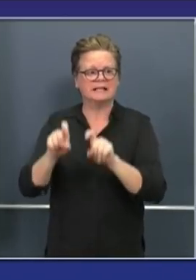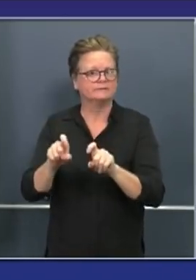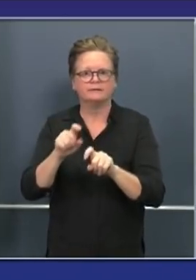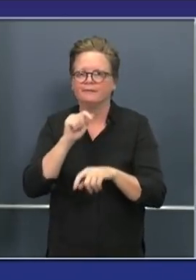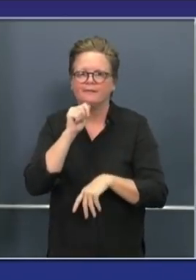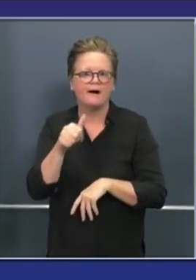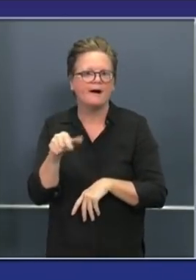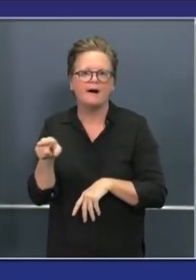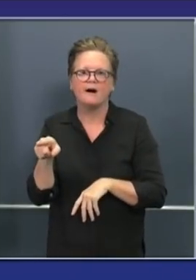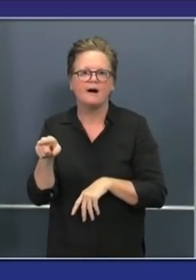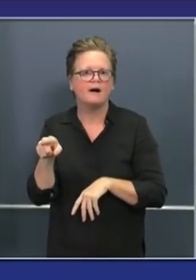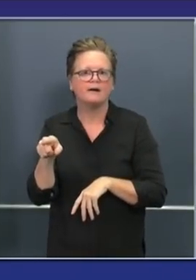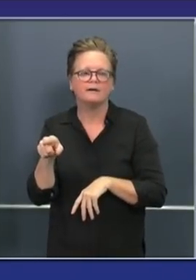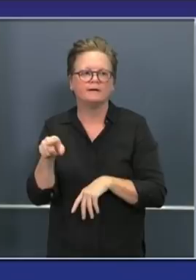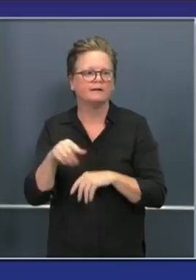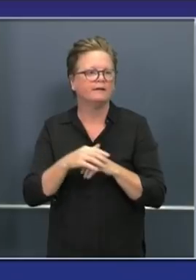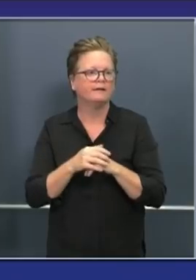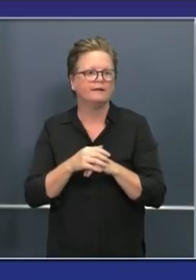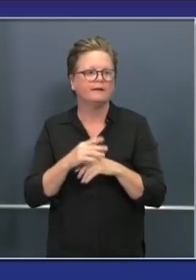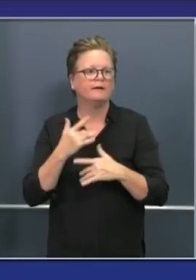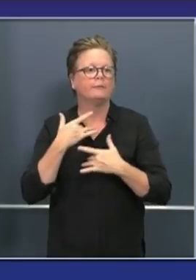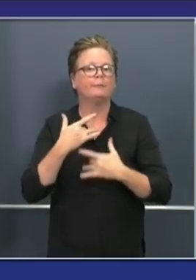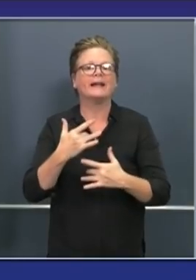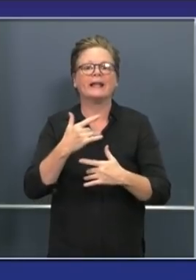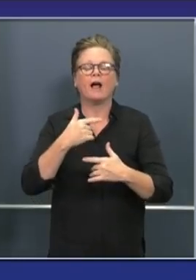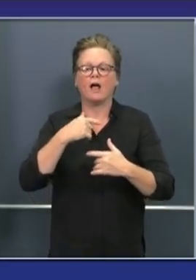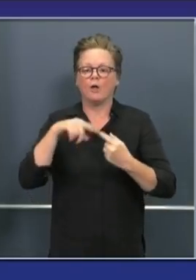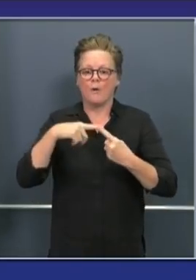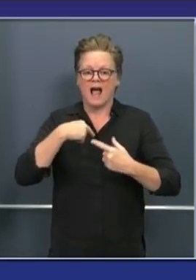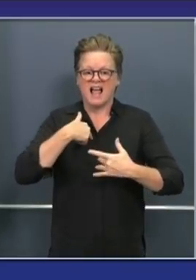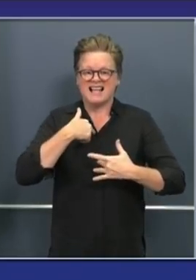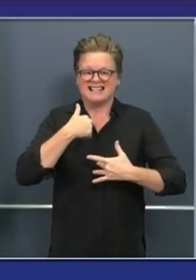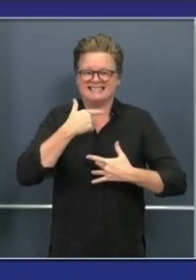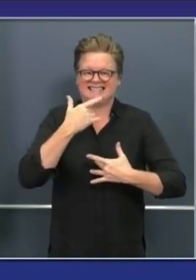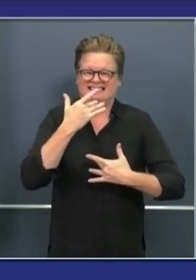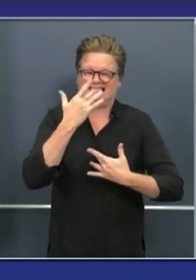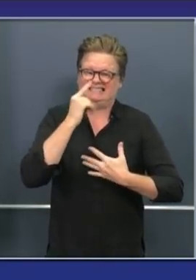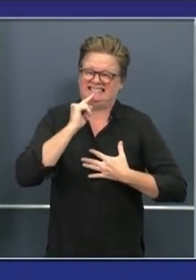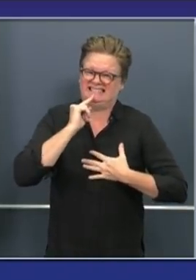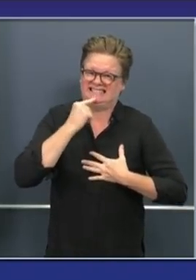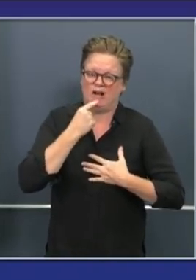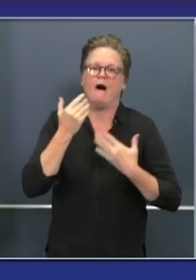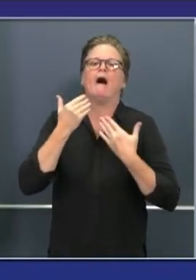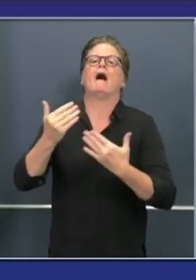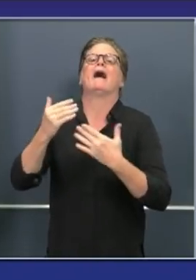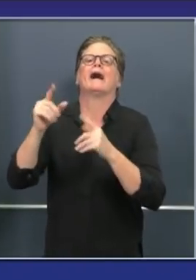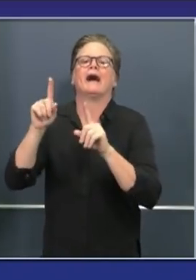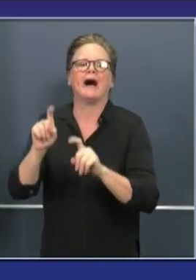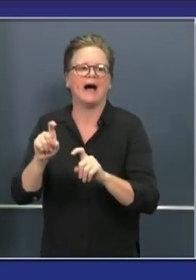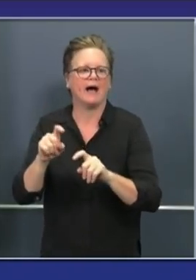FINALLY GET SOMEONE TO CARE, THAT WE HAVE -- THEY ARE SICKER AND WE HAVE A LONGER WAY TO GO